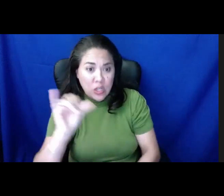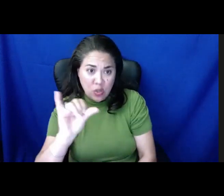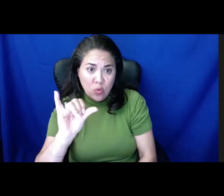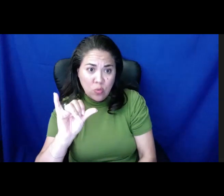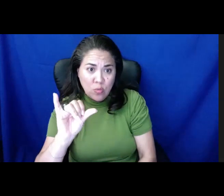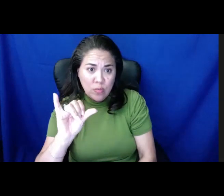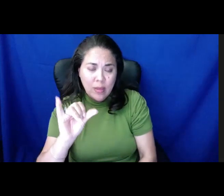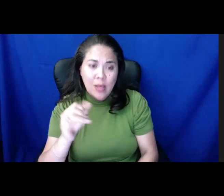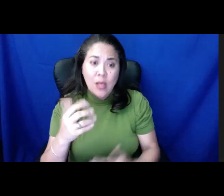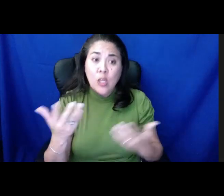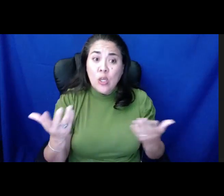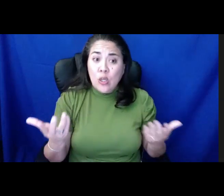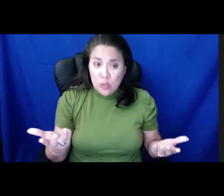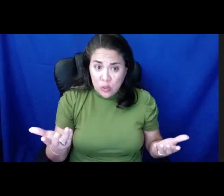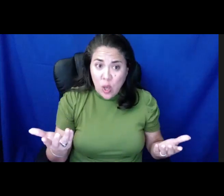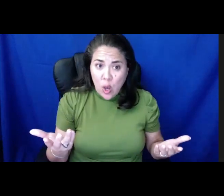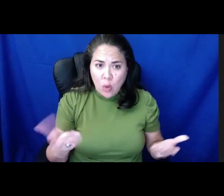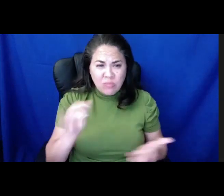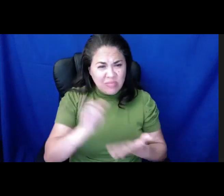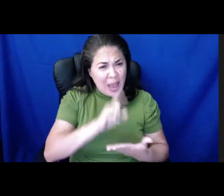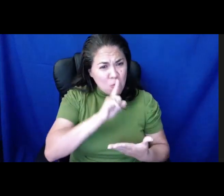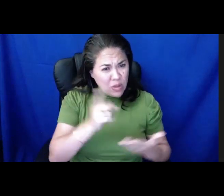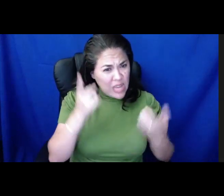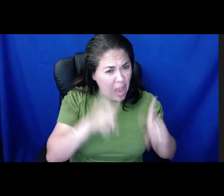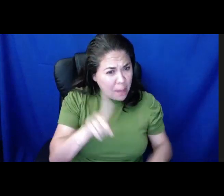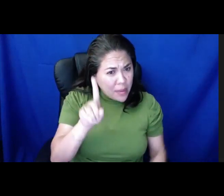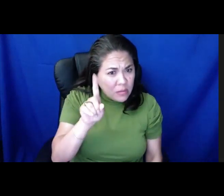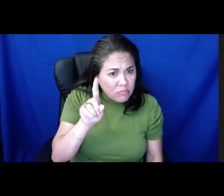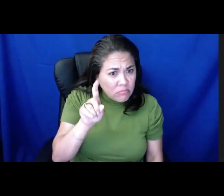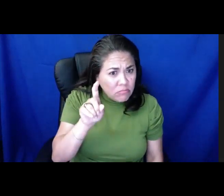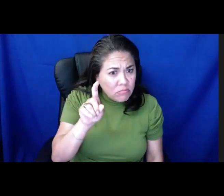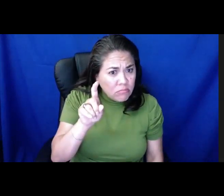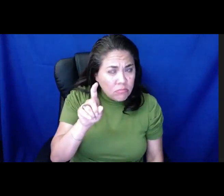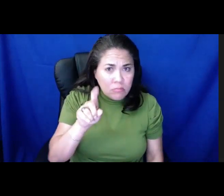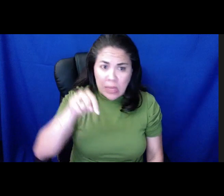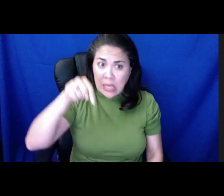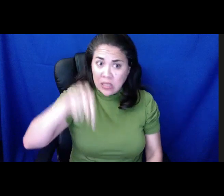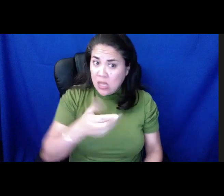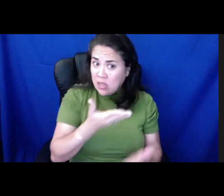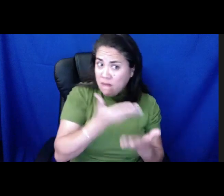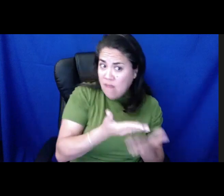Leslie McIntosh: So did this really happen. Leslie McIntosh: Is this fact with simulacrum.